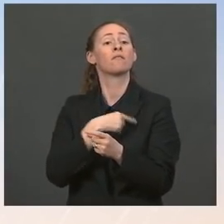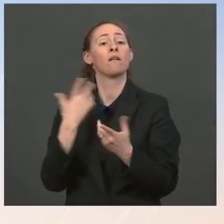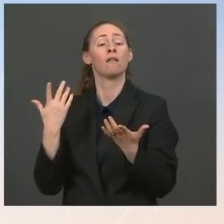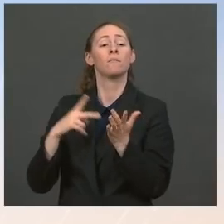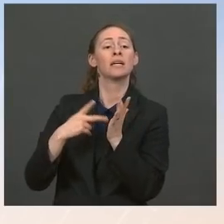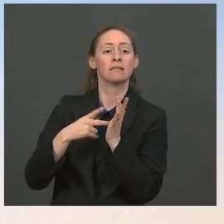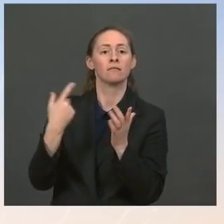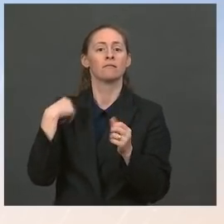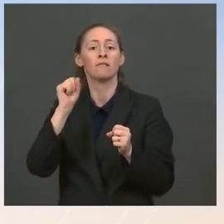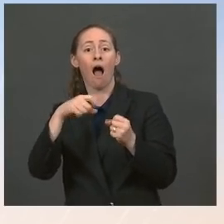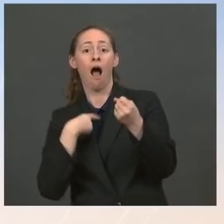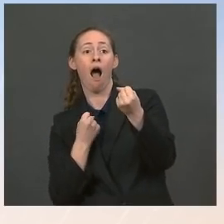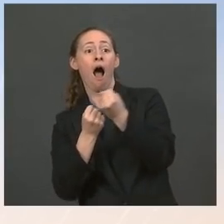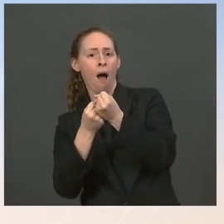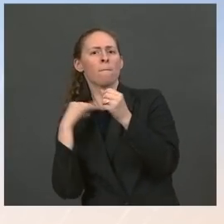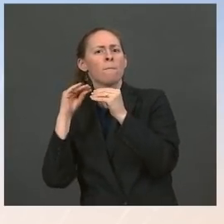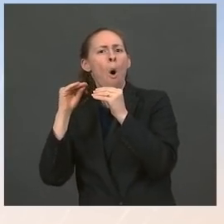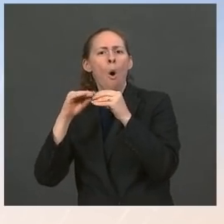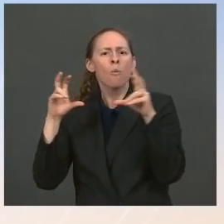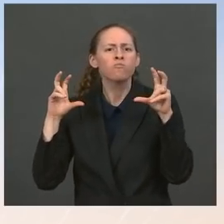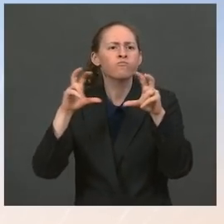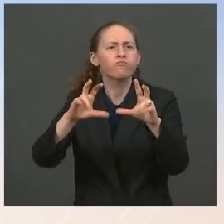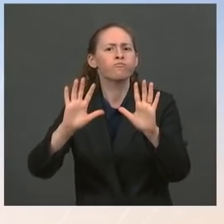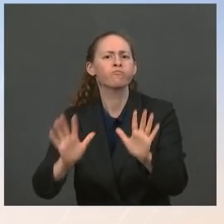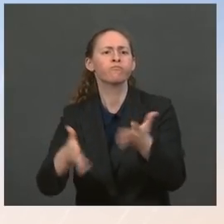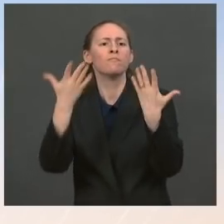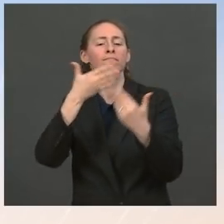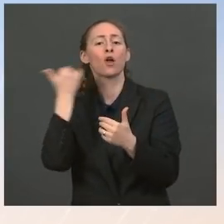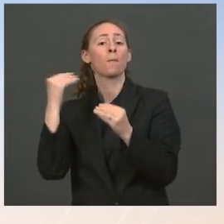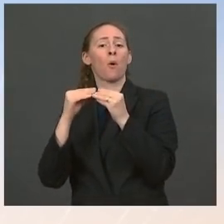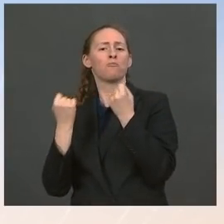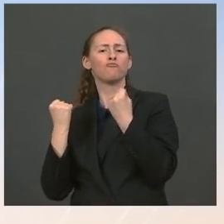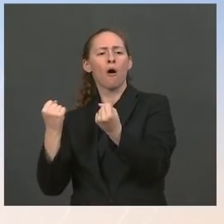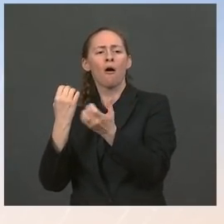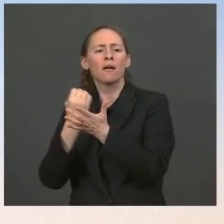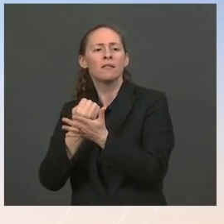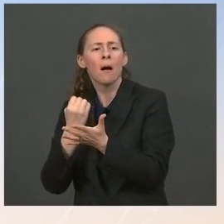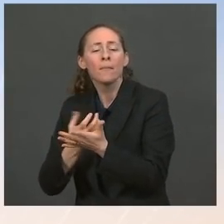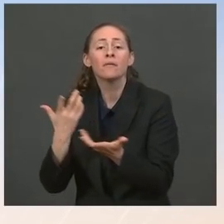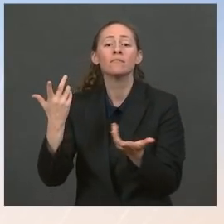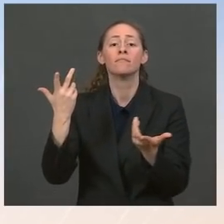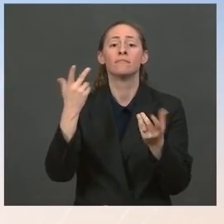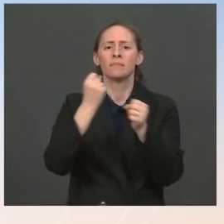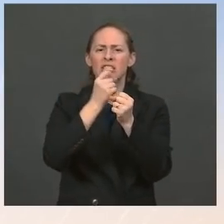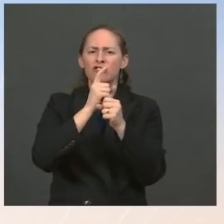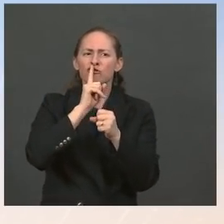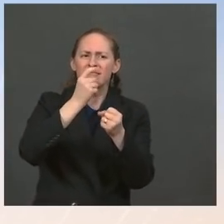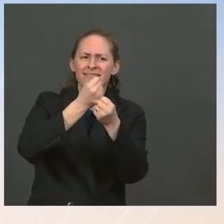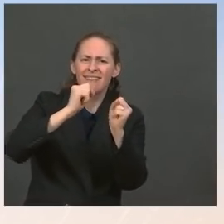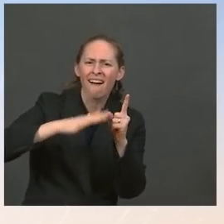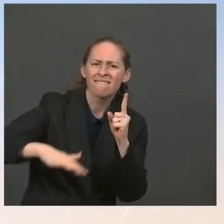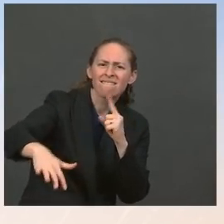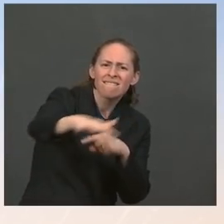economic strength, safety, climate, equity, preparing for the future. And we see a lot of projects that overlap in that sense.